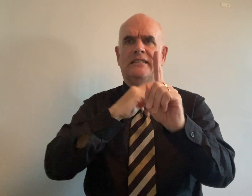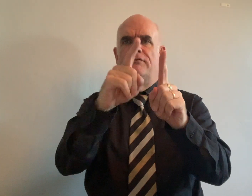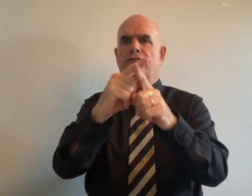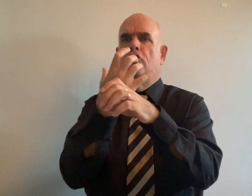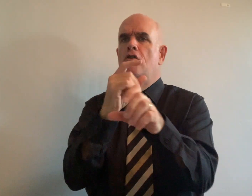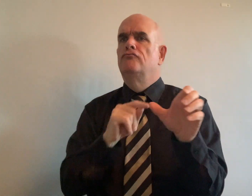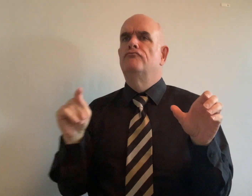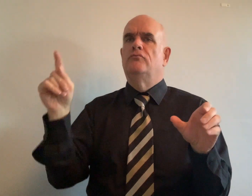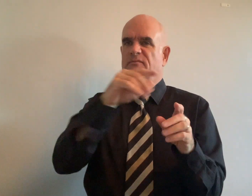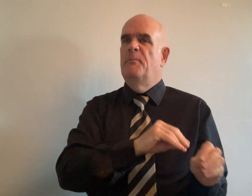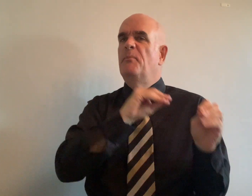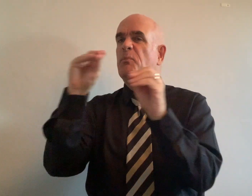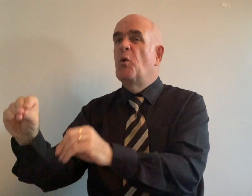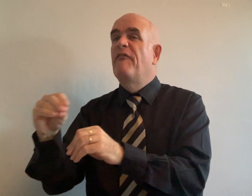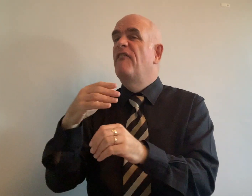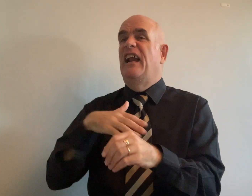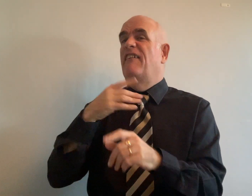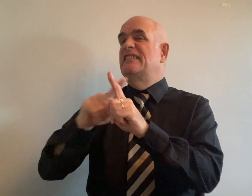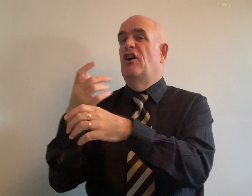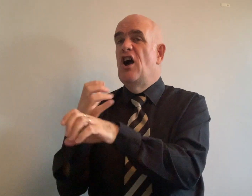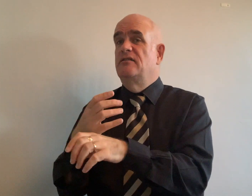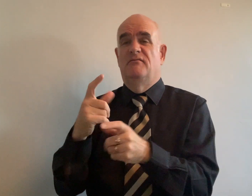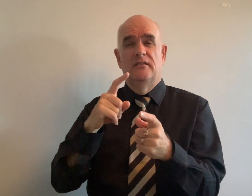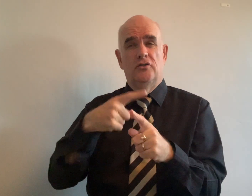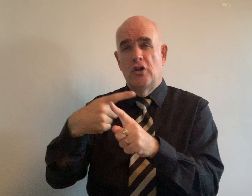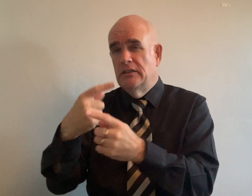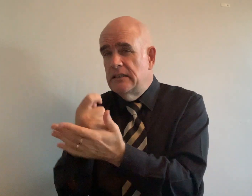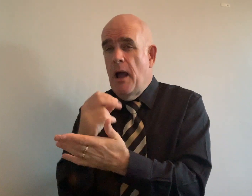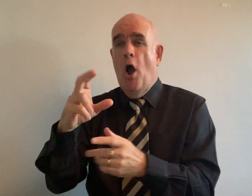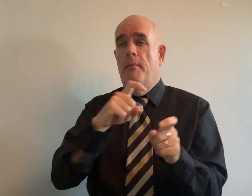Irish people have always made an enormous contribution to the nations in